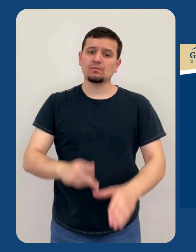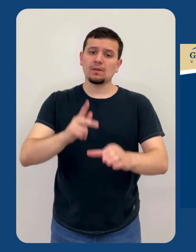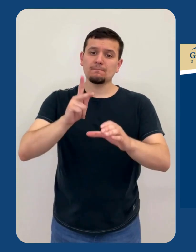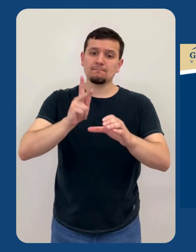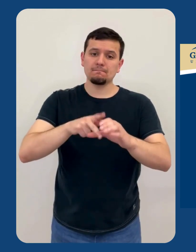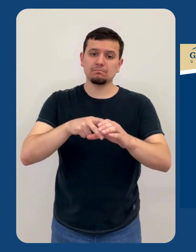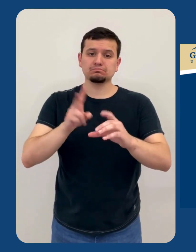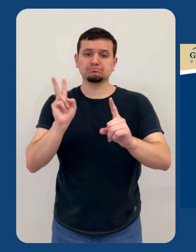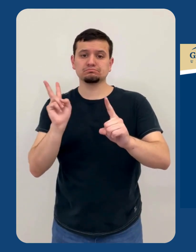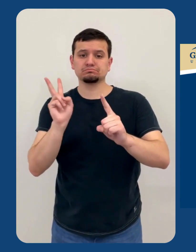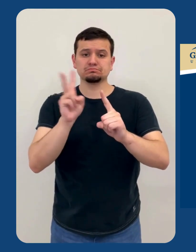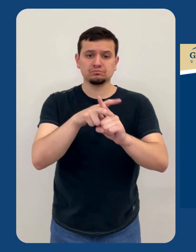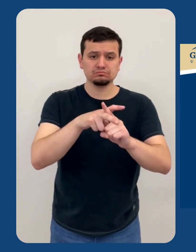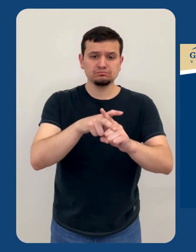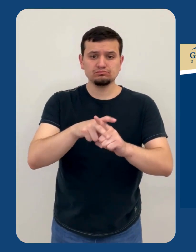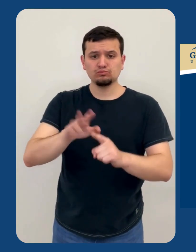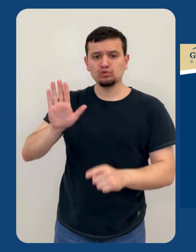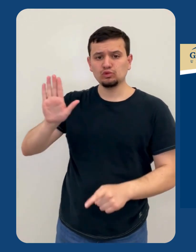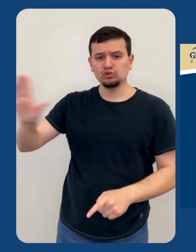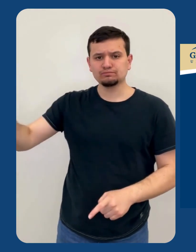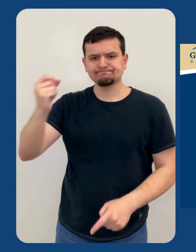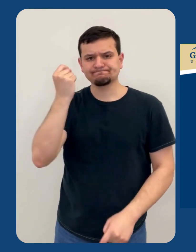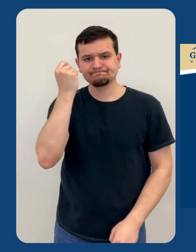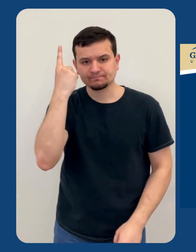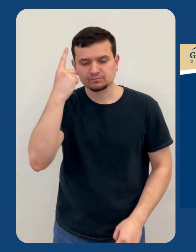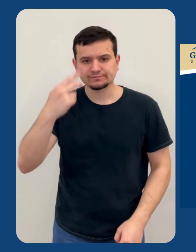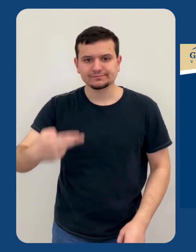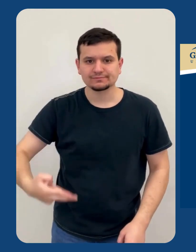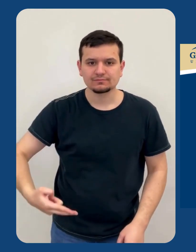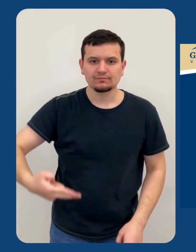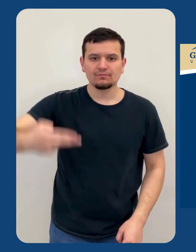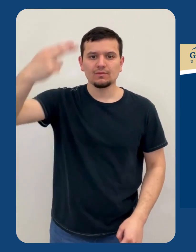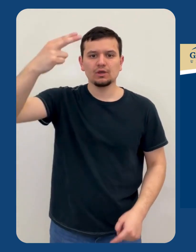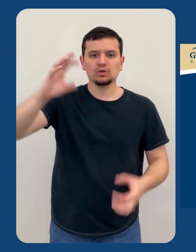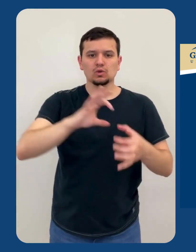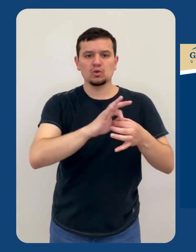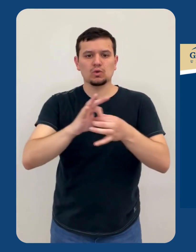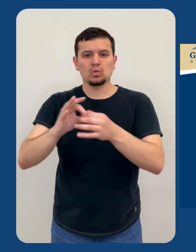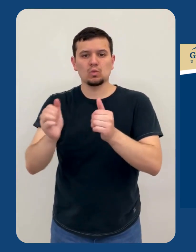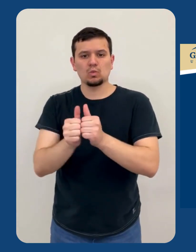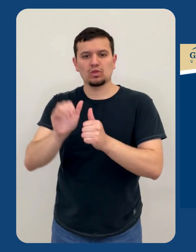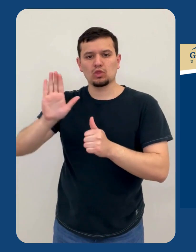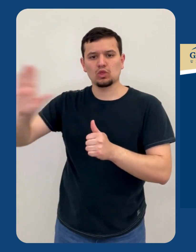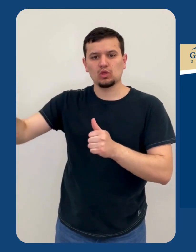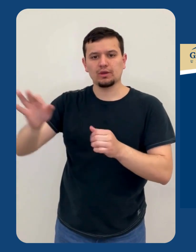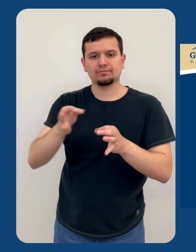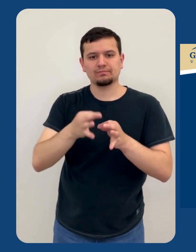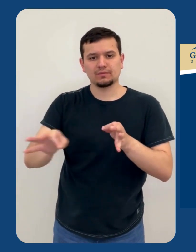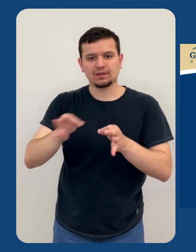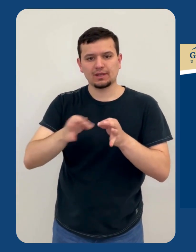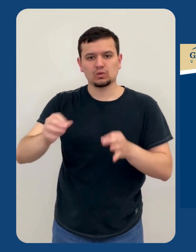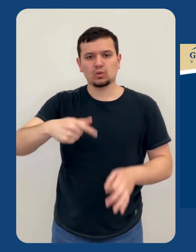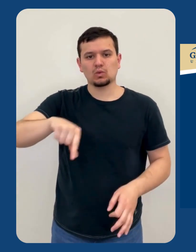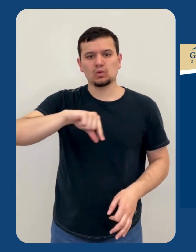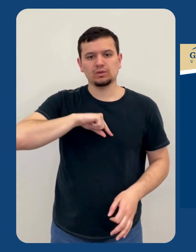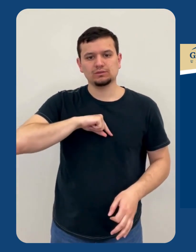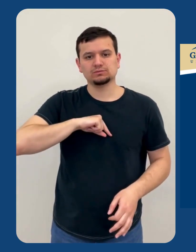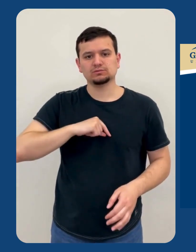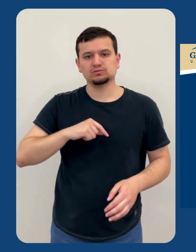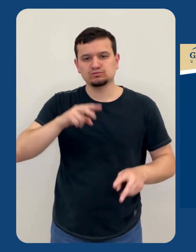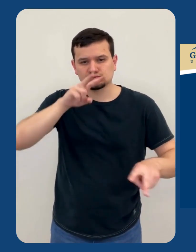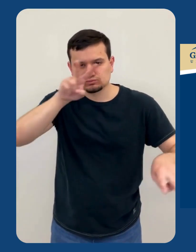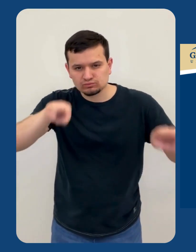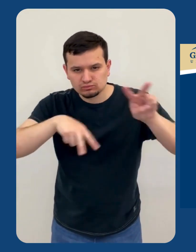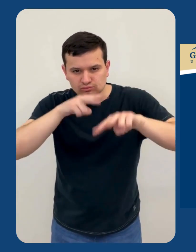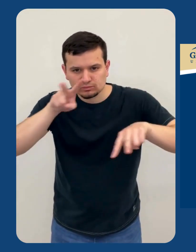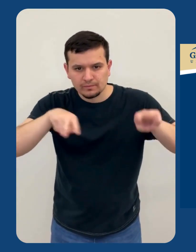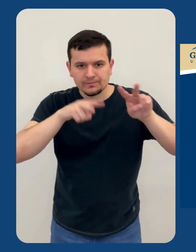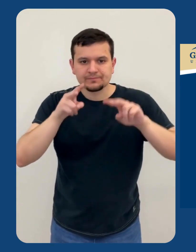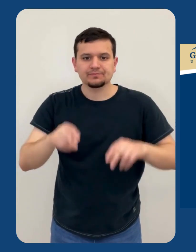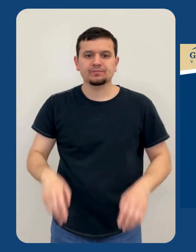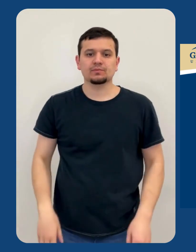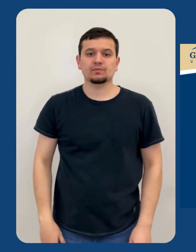Participants’ subjective assessment of their comprehension was highly correlated with their caption quality ratings.